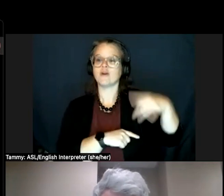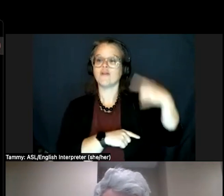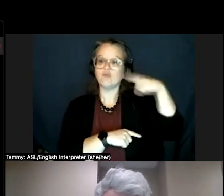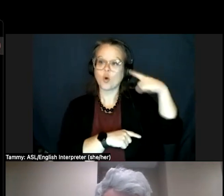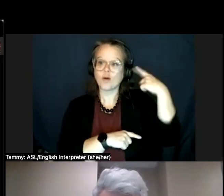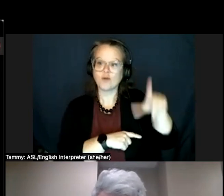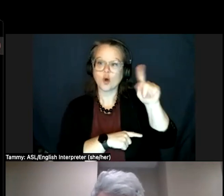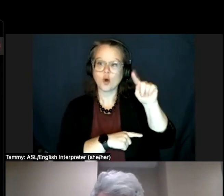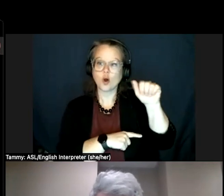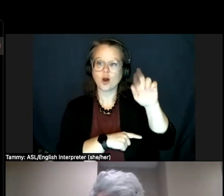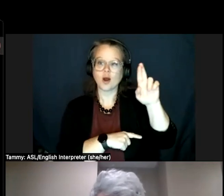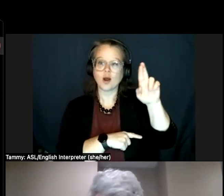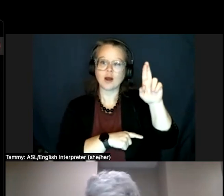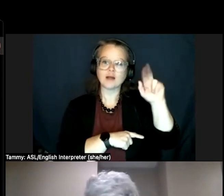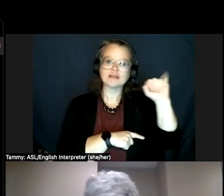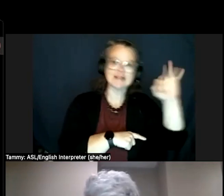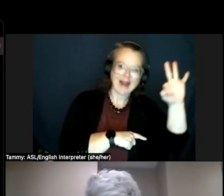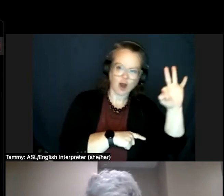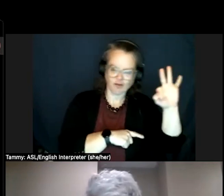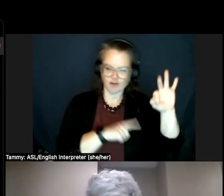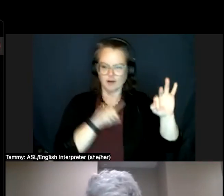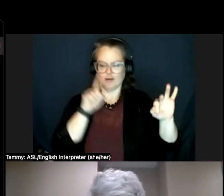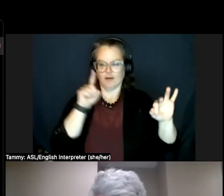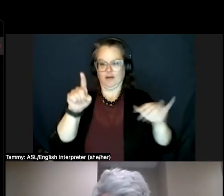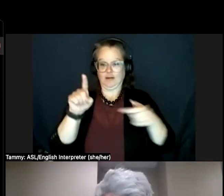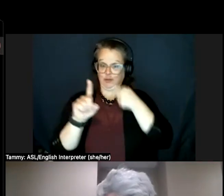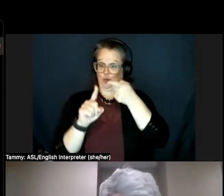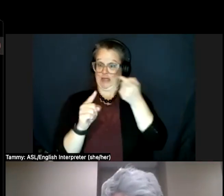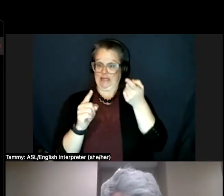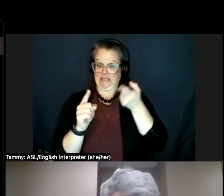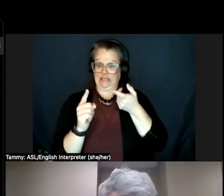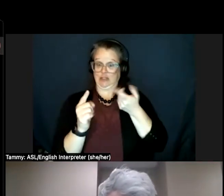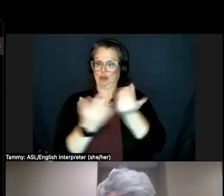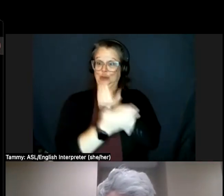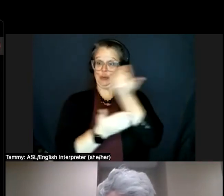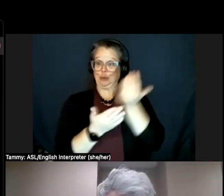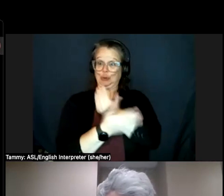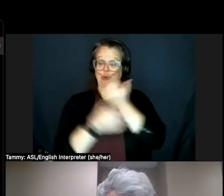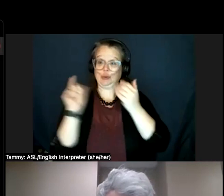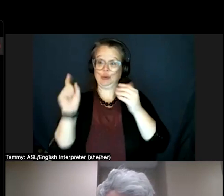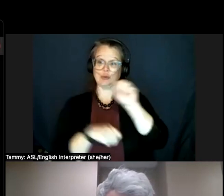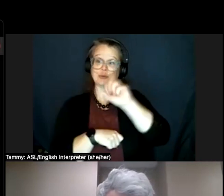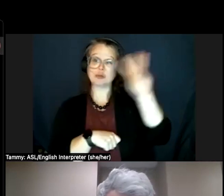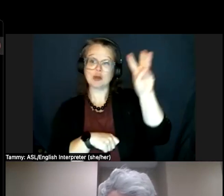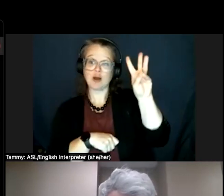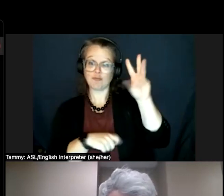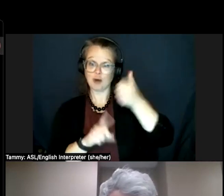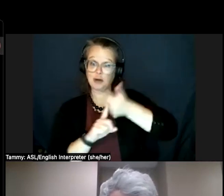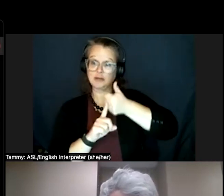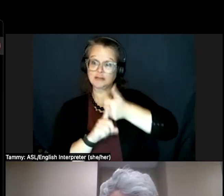not quite AI, but it's approaching that kind of software intelligence and it actively shops